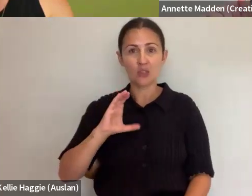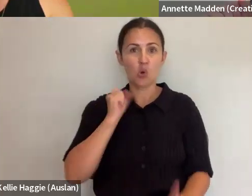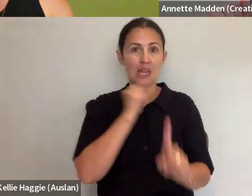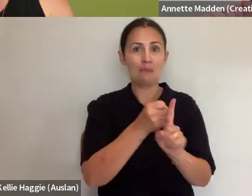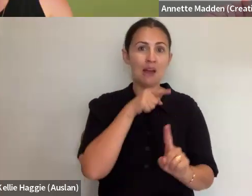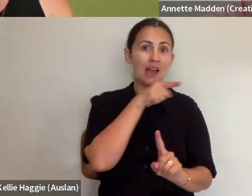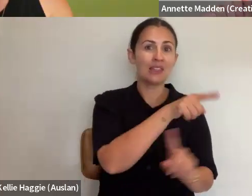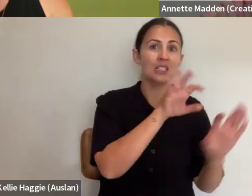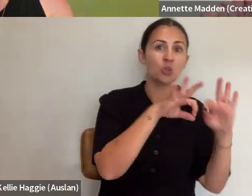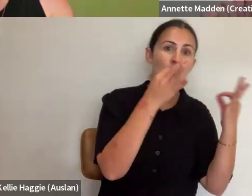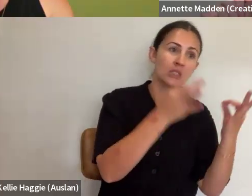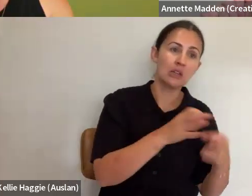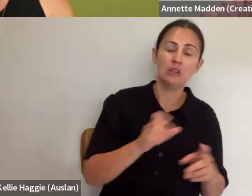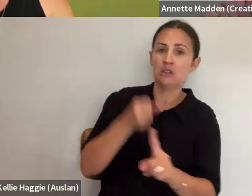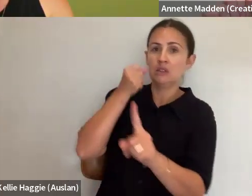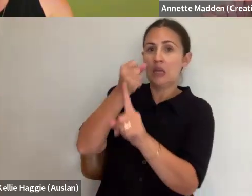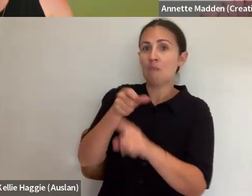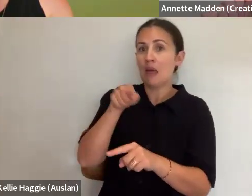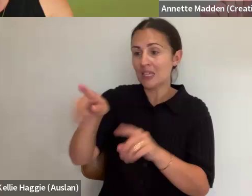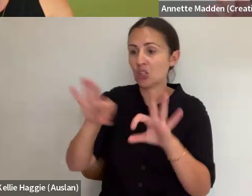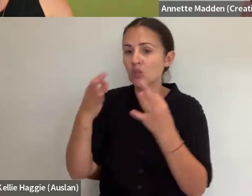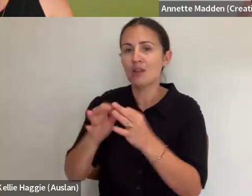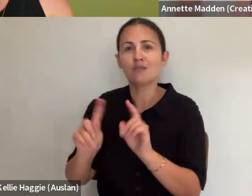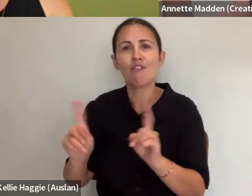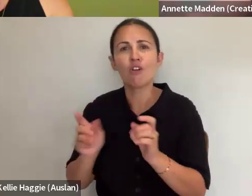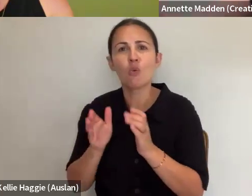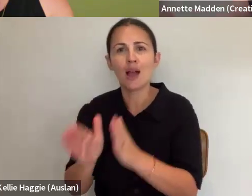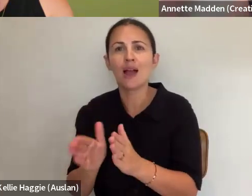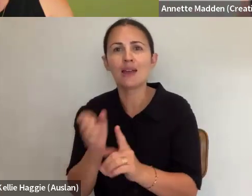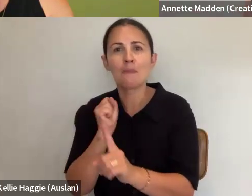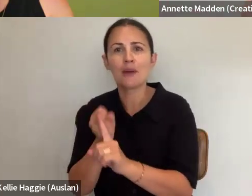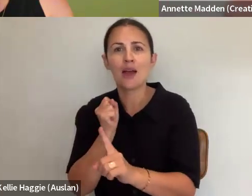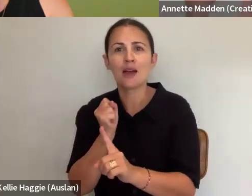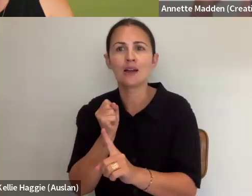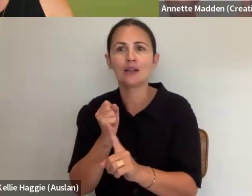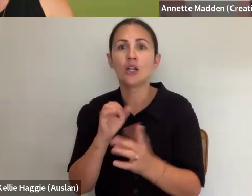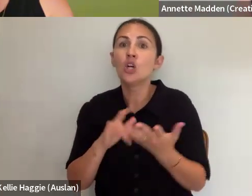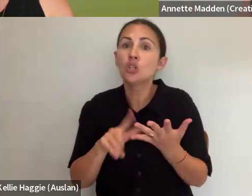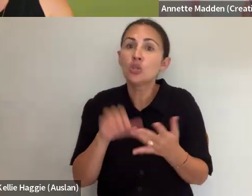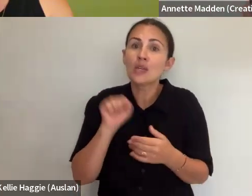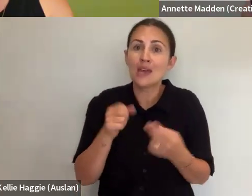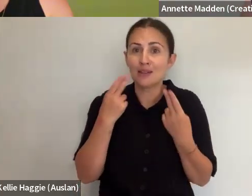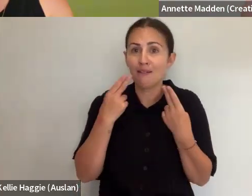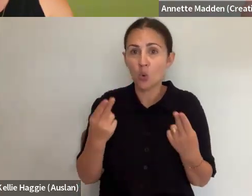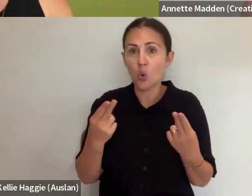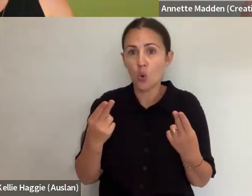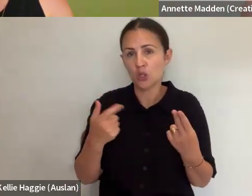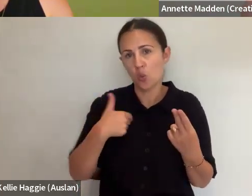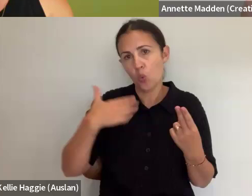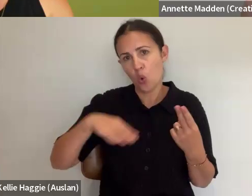look at each one of those in their own individual context, because they are not all going to look the same. And this opportunity